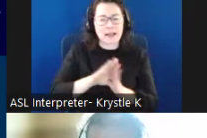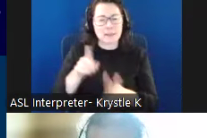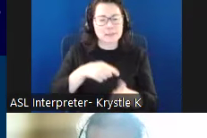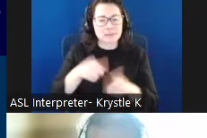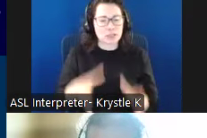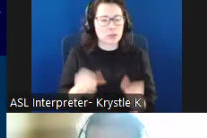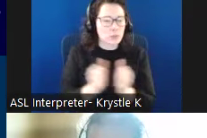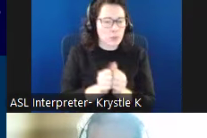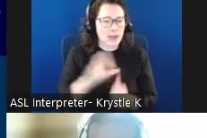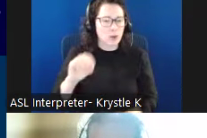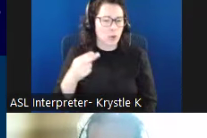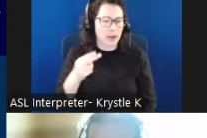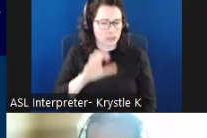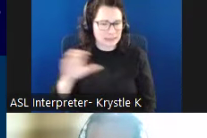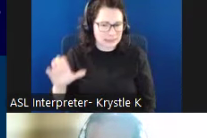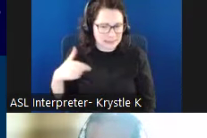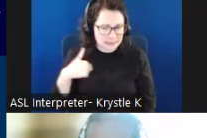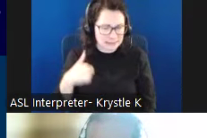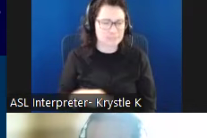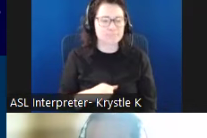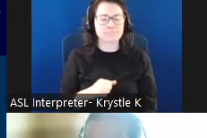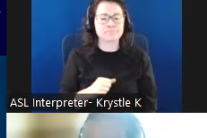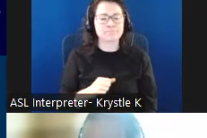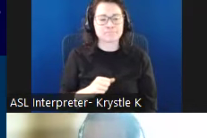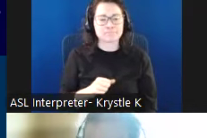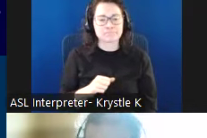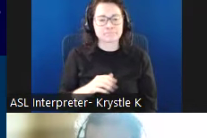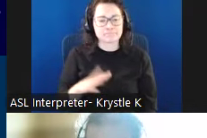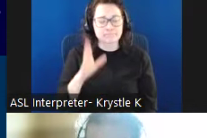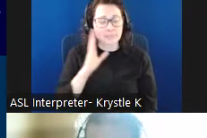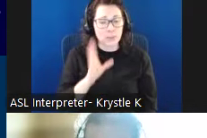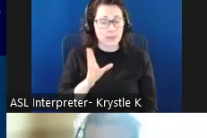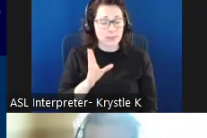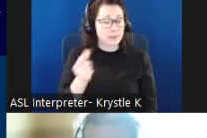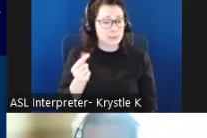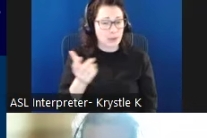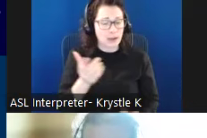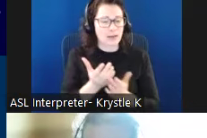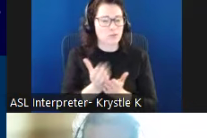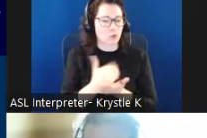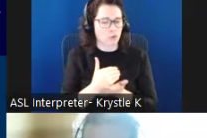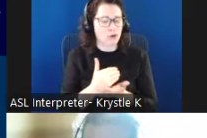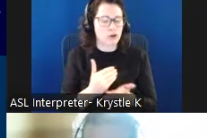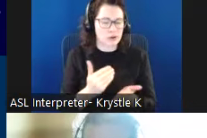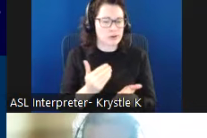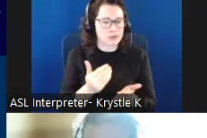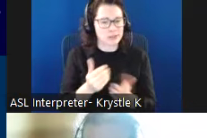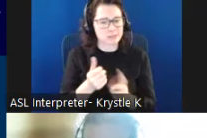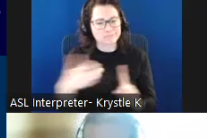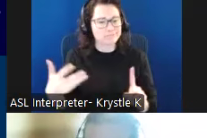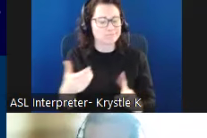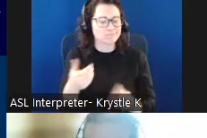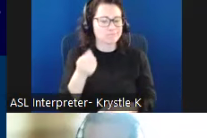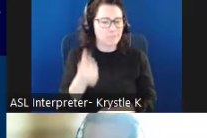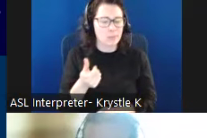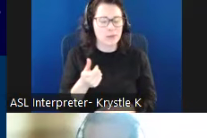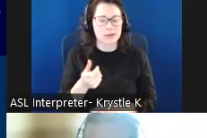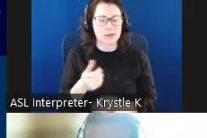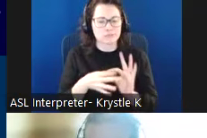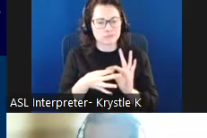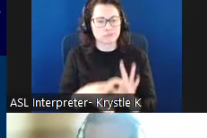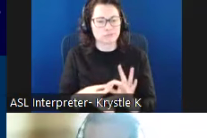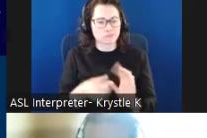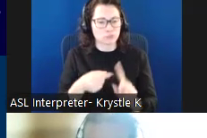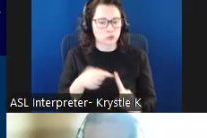Homecare Commission and um, I'm going to